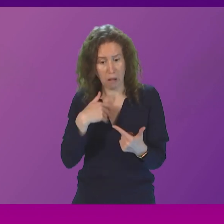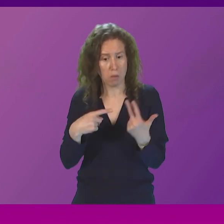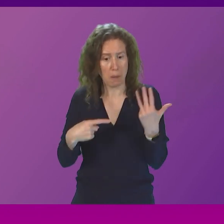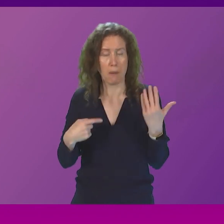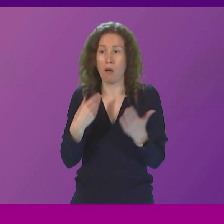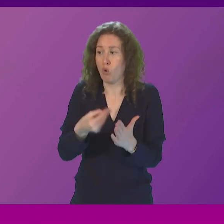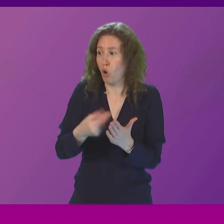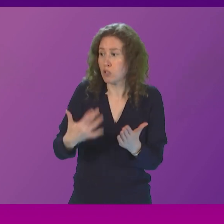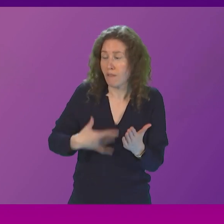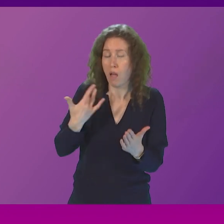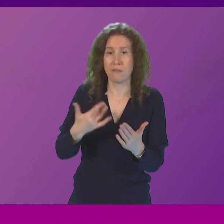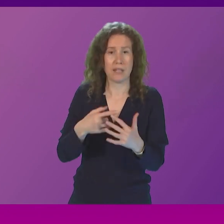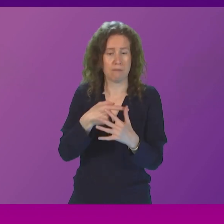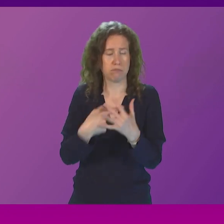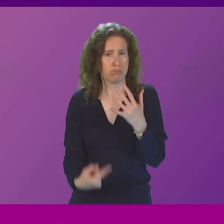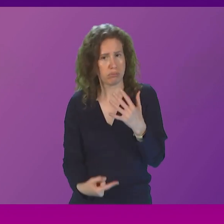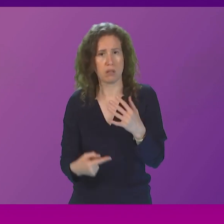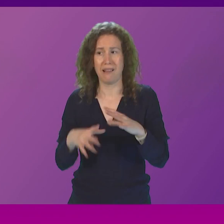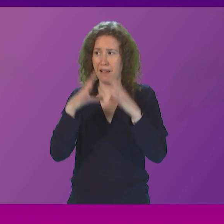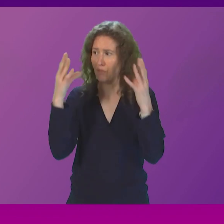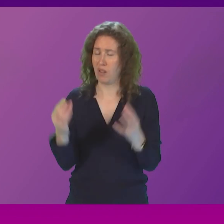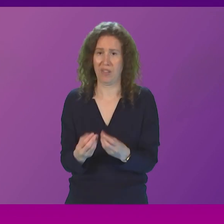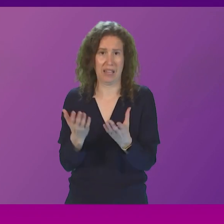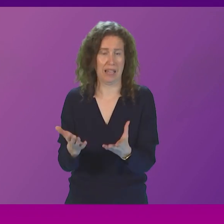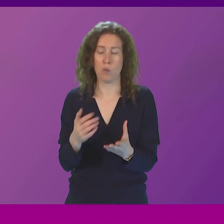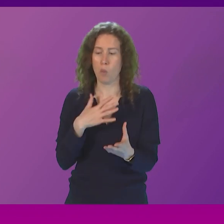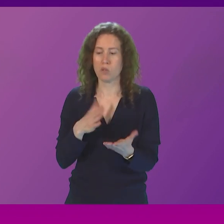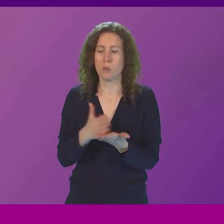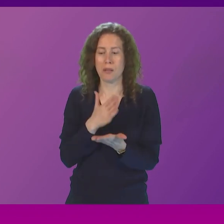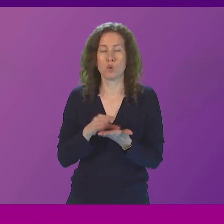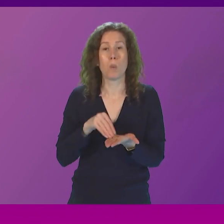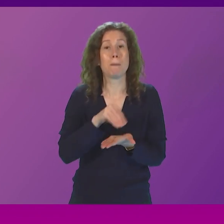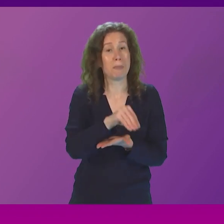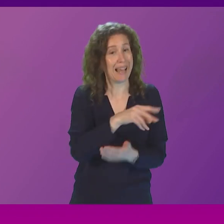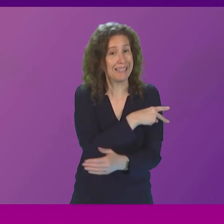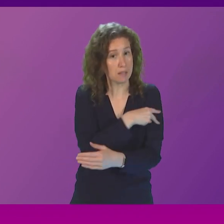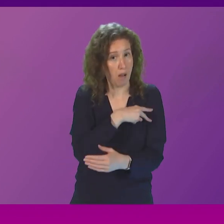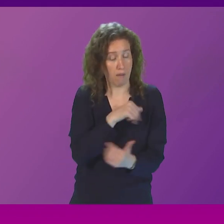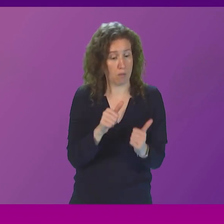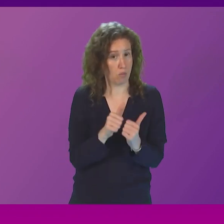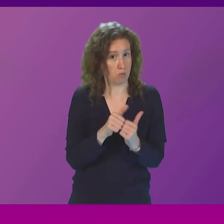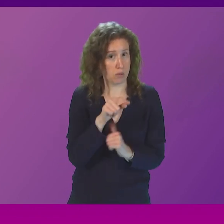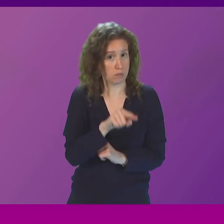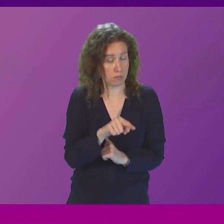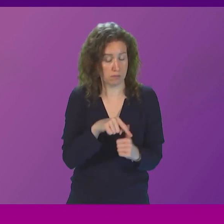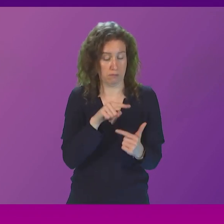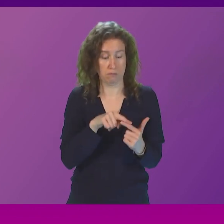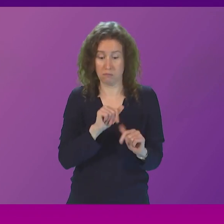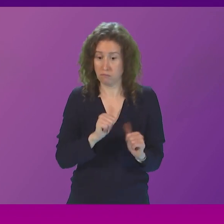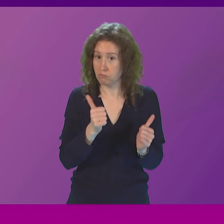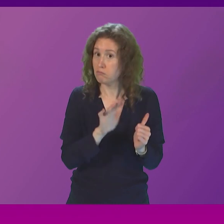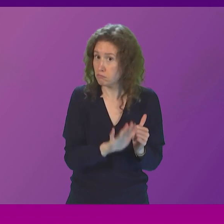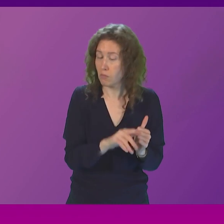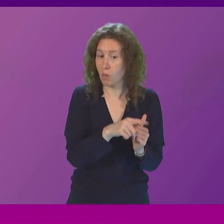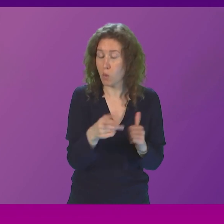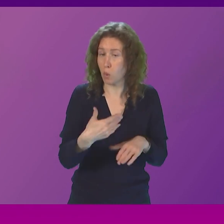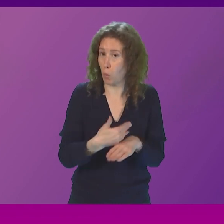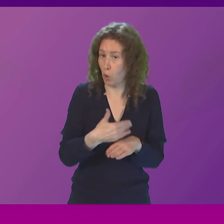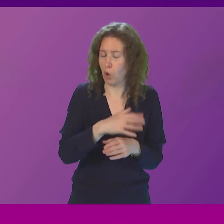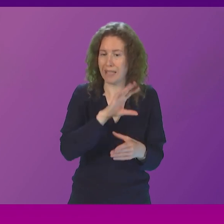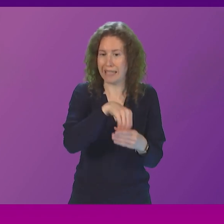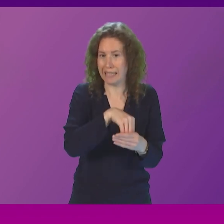crisis, which Meghan Gallacher’s party created, we are ensuring that staff who work in early